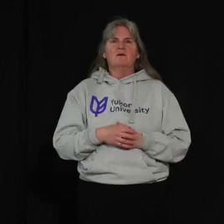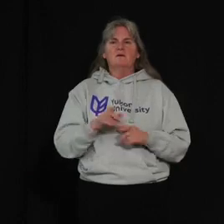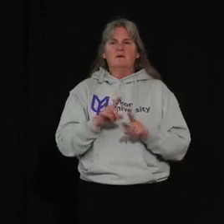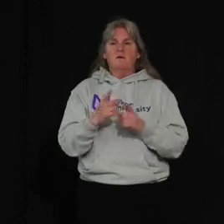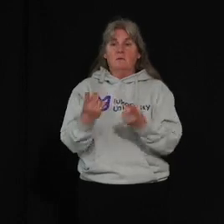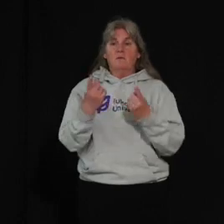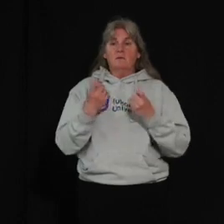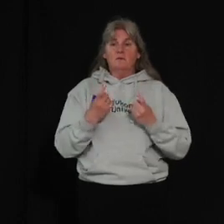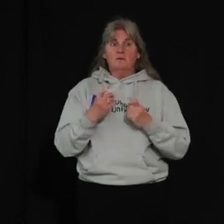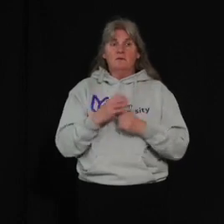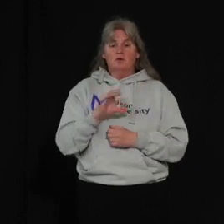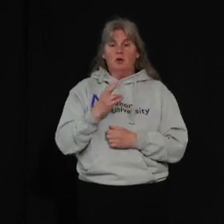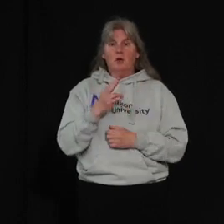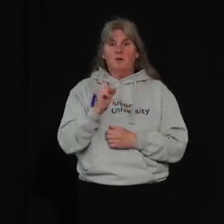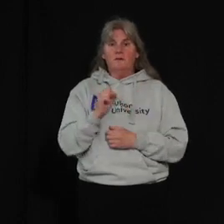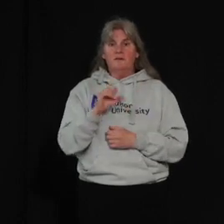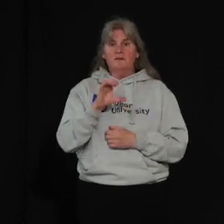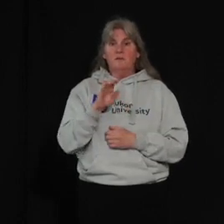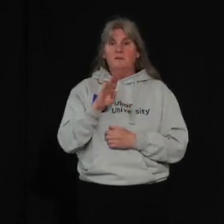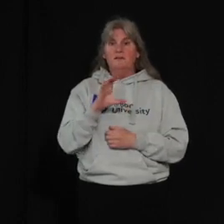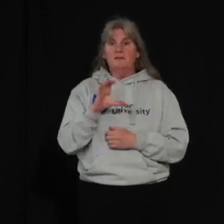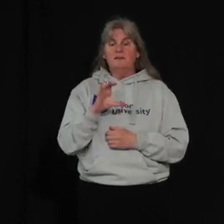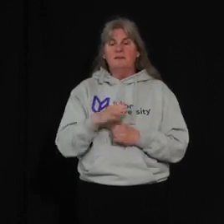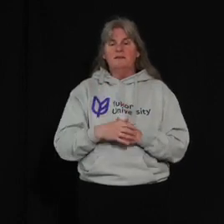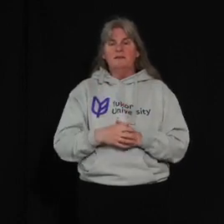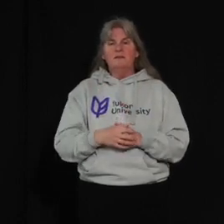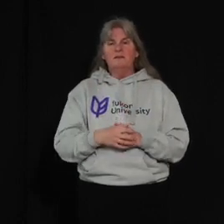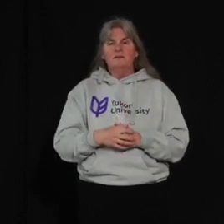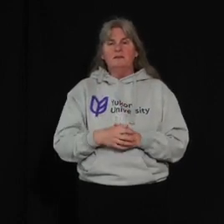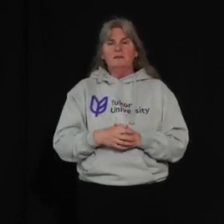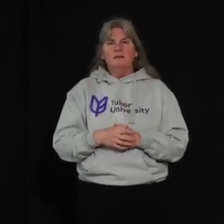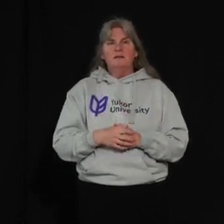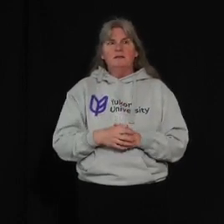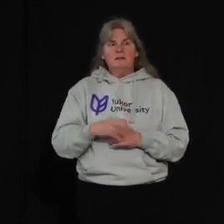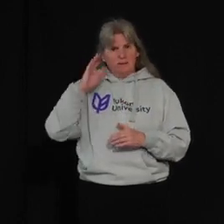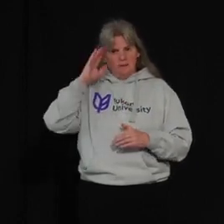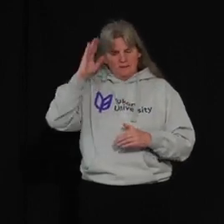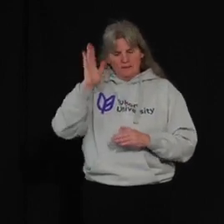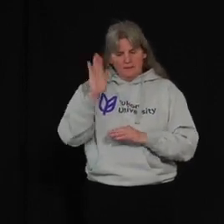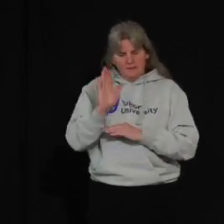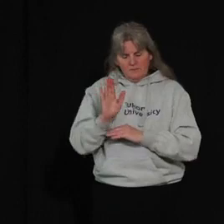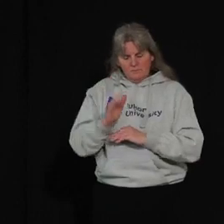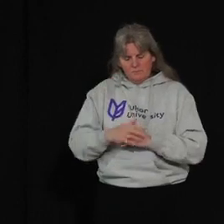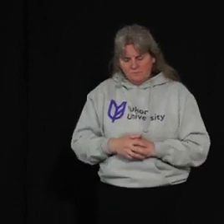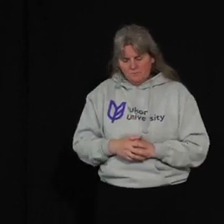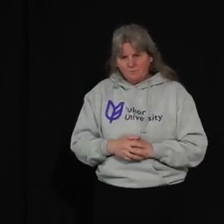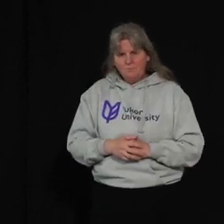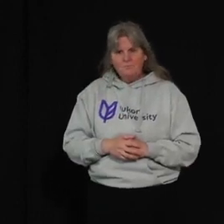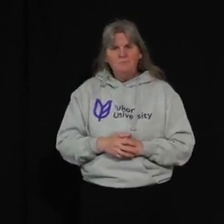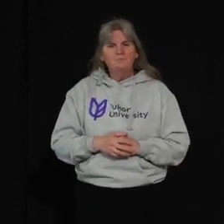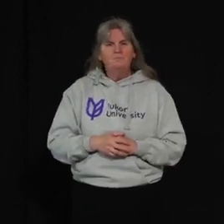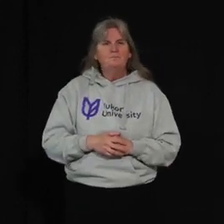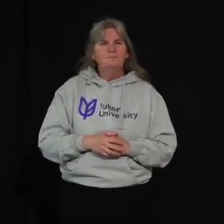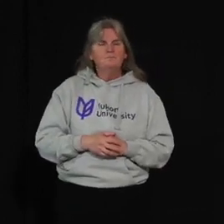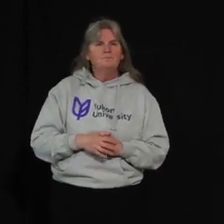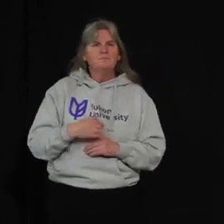We will move now to questions. Chris from CBC. Reporter: Good afternoon.